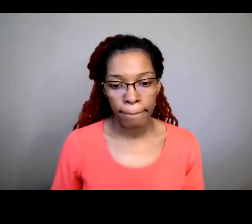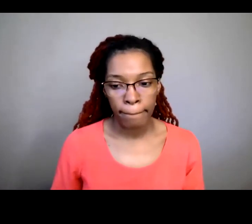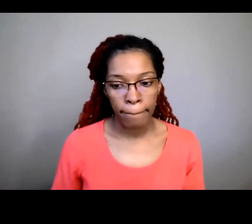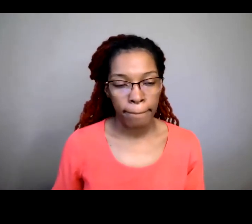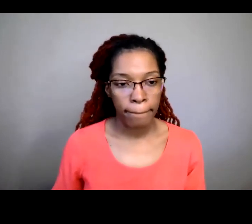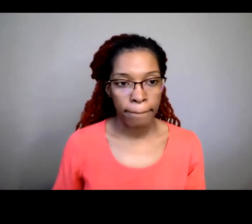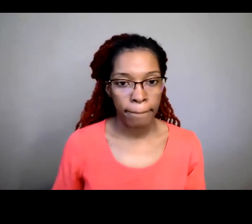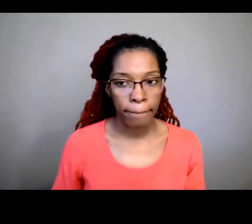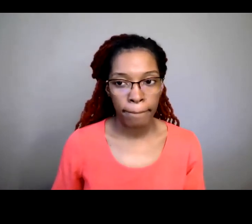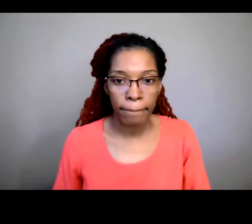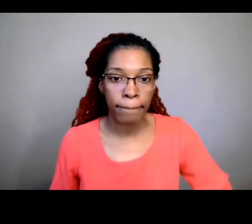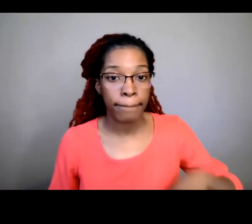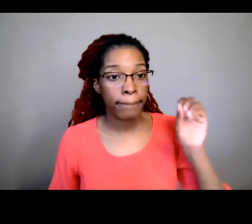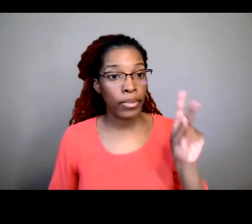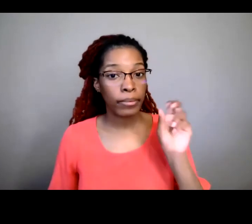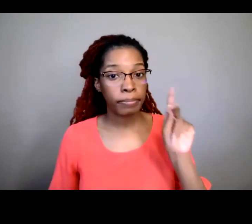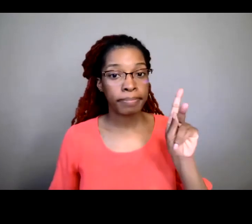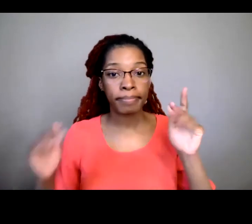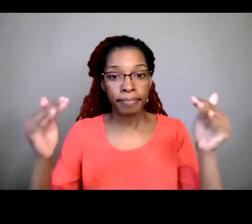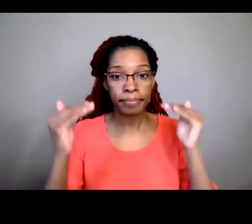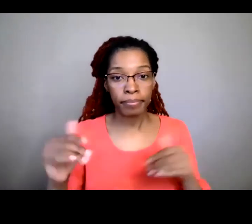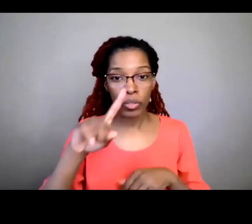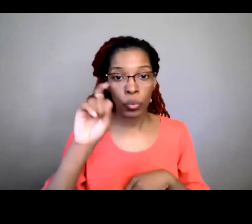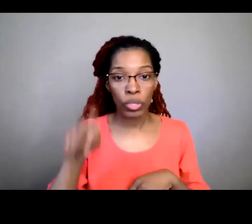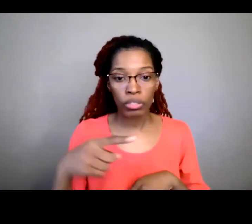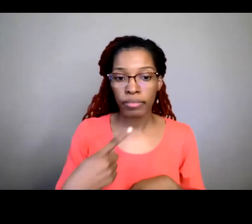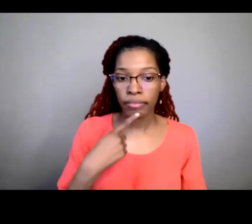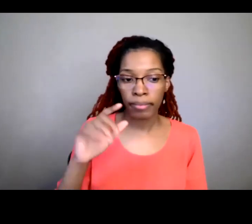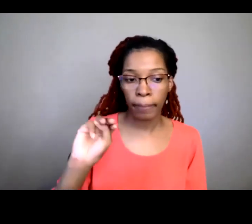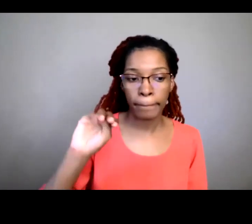okay so the next question in the chat is from mj who says what is